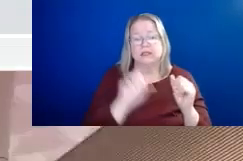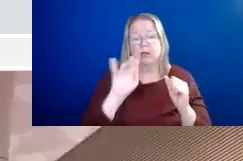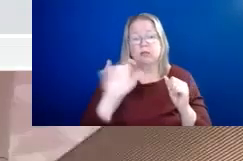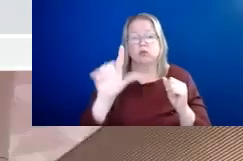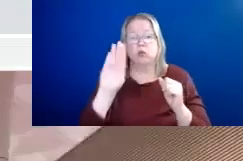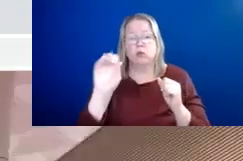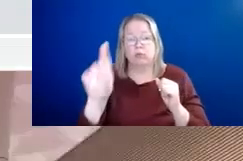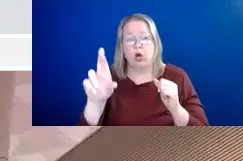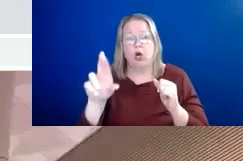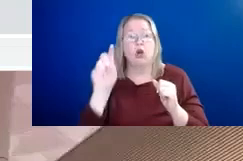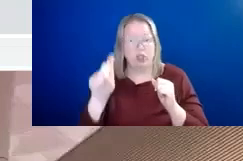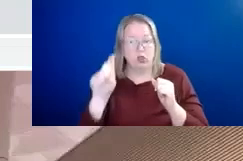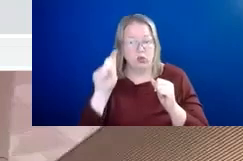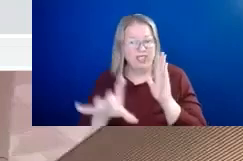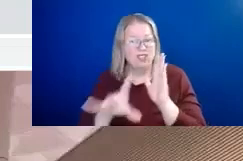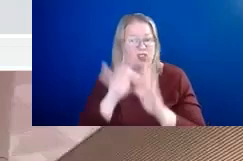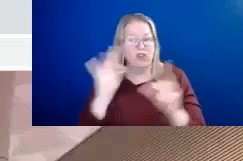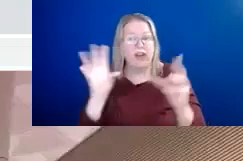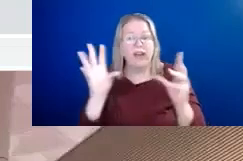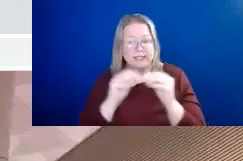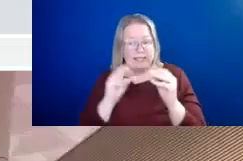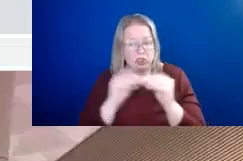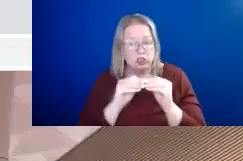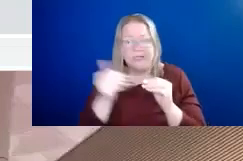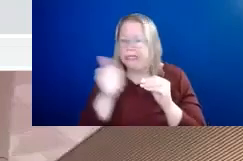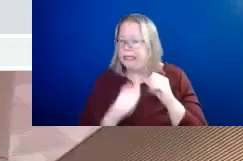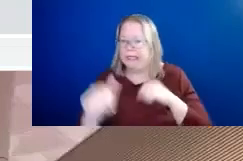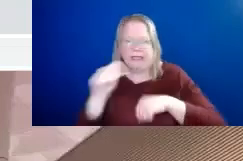ever need to find a session of any 12:29:46 time during the event,